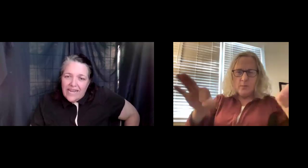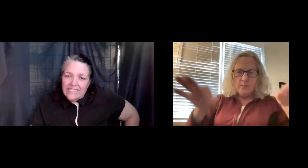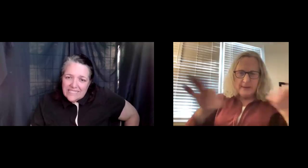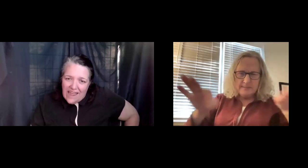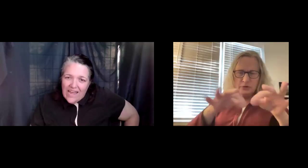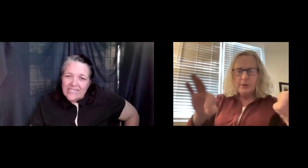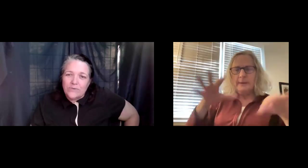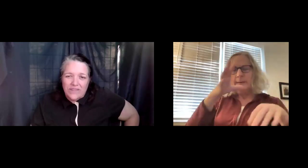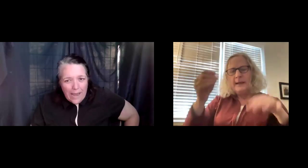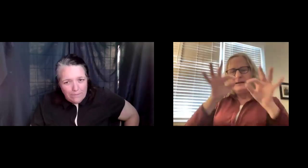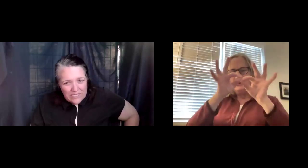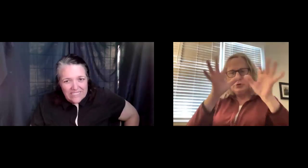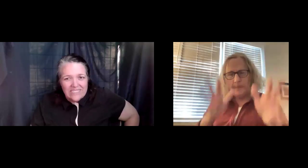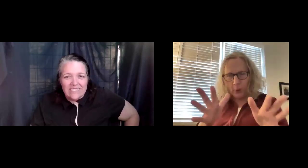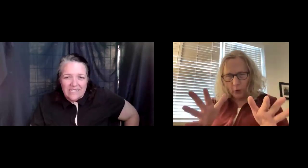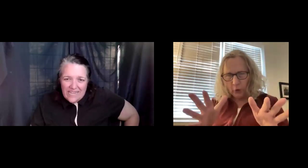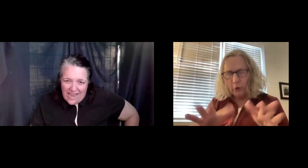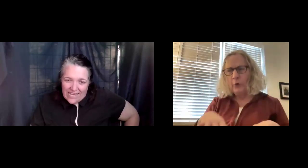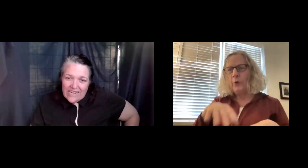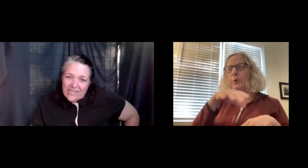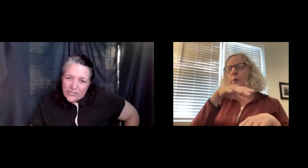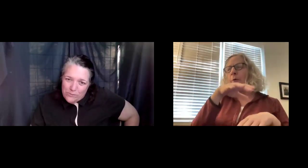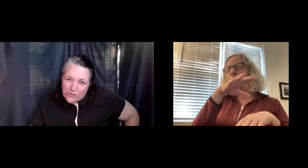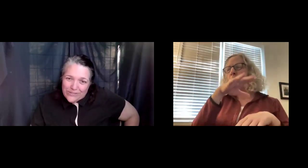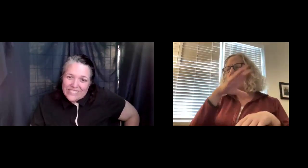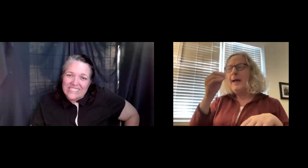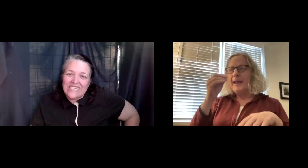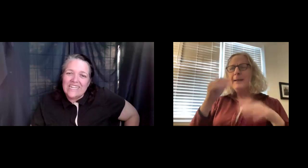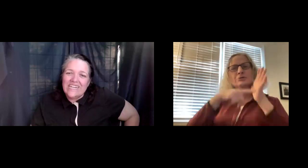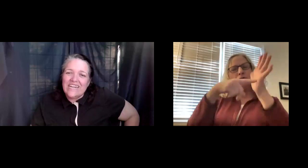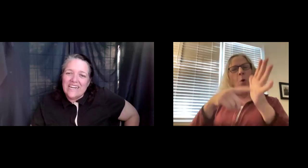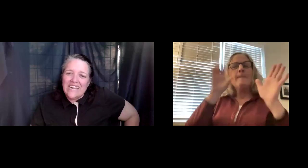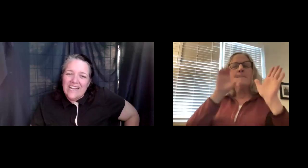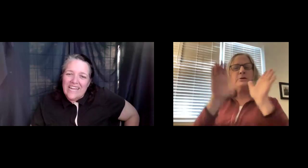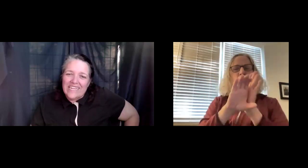and they had slides with captions that they had, and interpreters and it